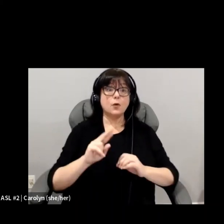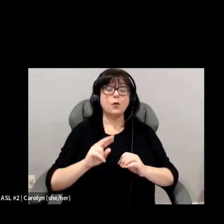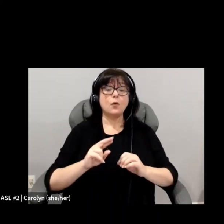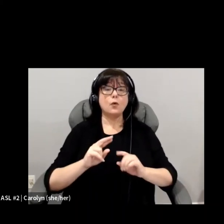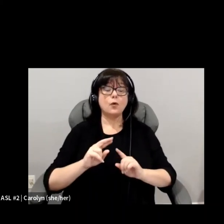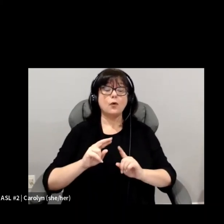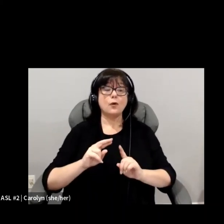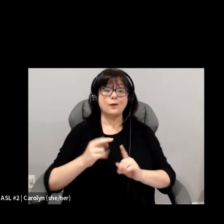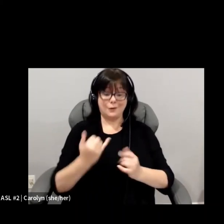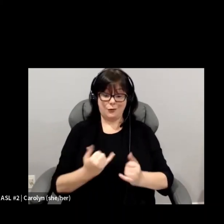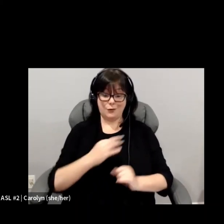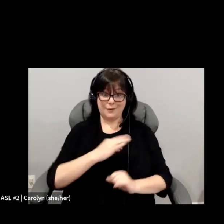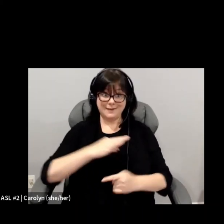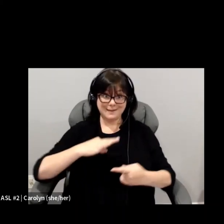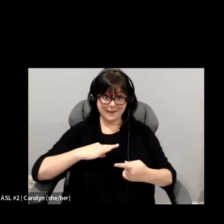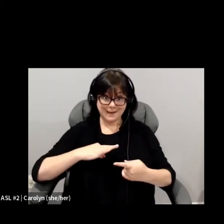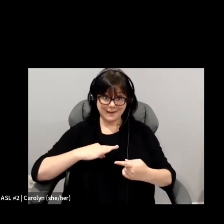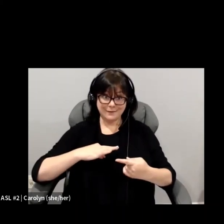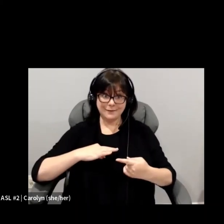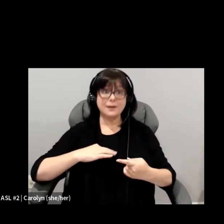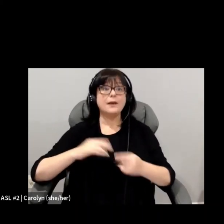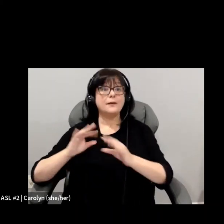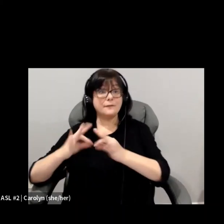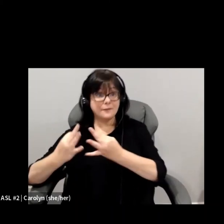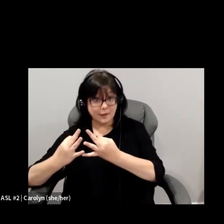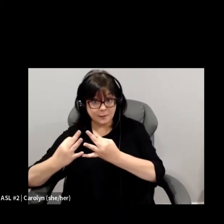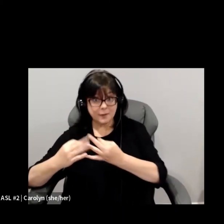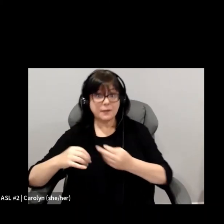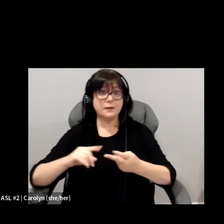A CURRENT CLIENT OR A CURRENT BOARD MEMBER.